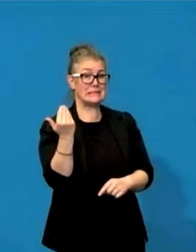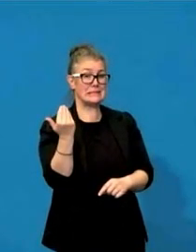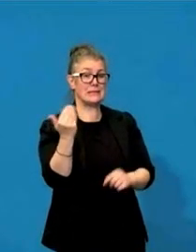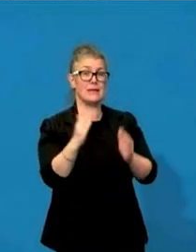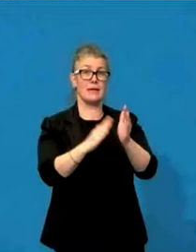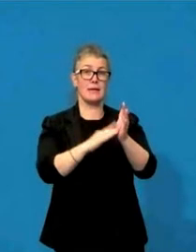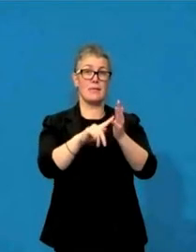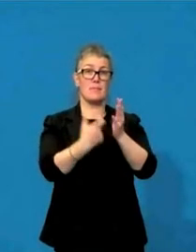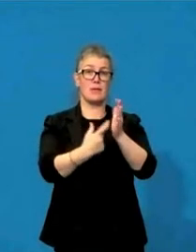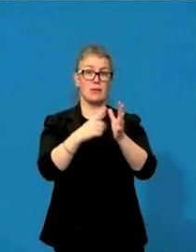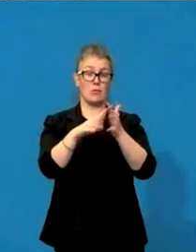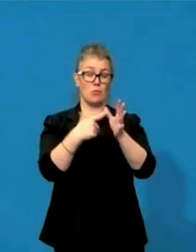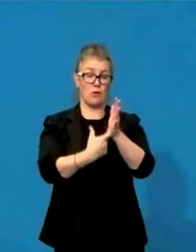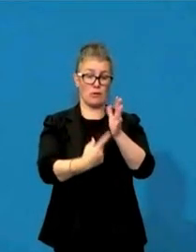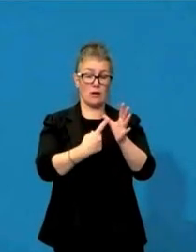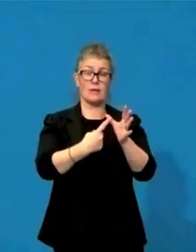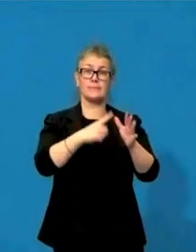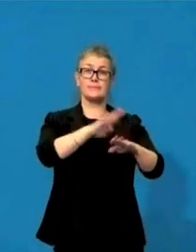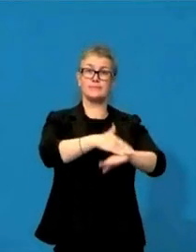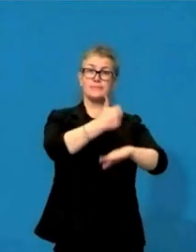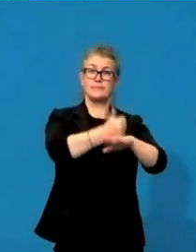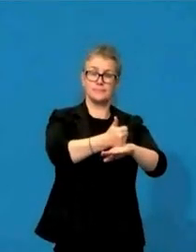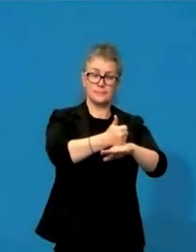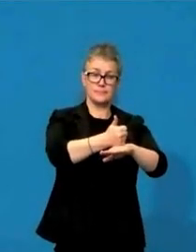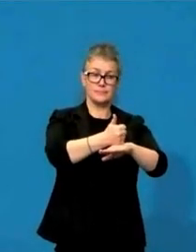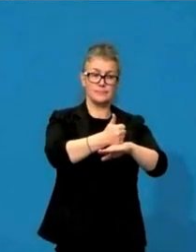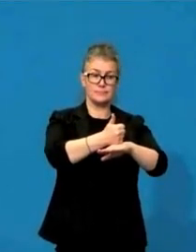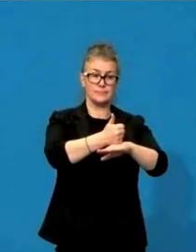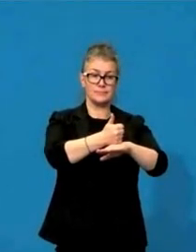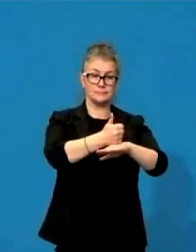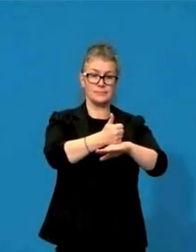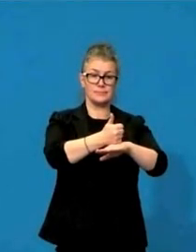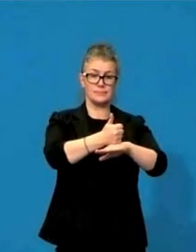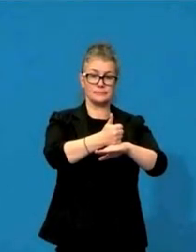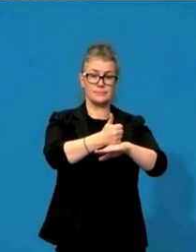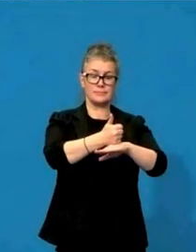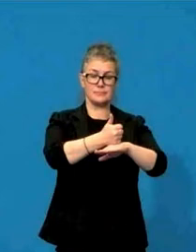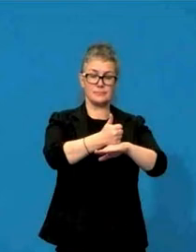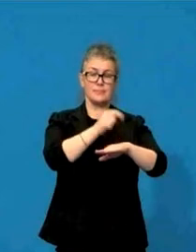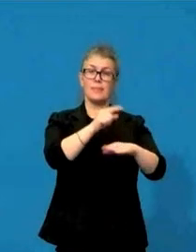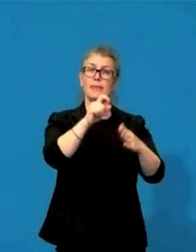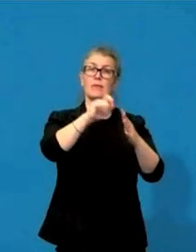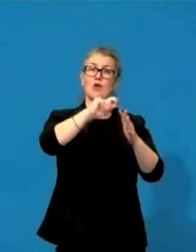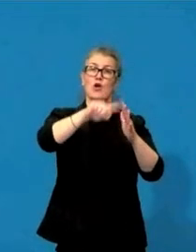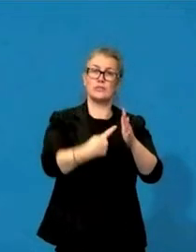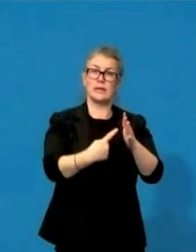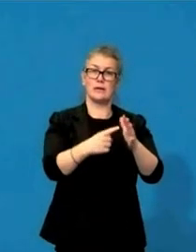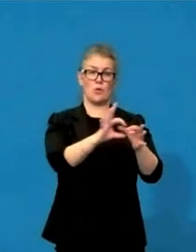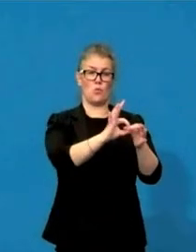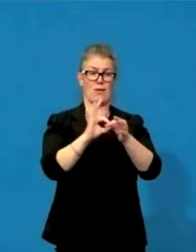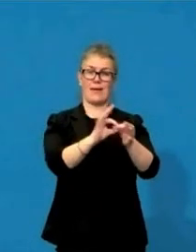developed a position which has a project coordinator - NDIS project coordinator based